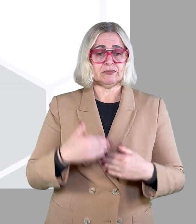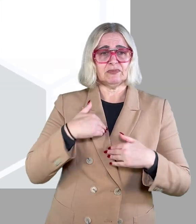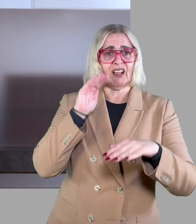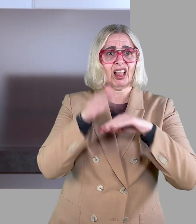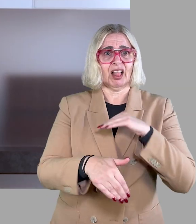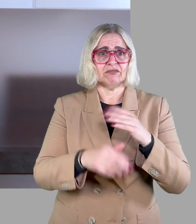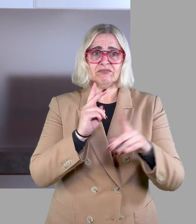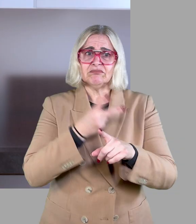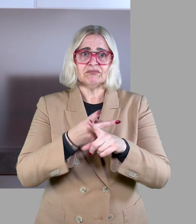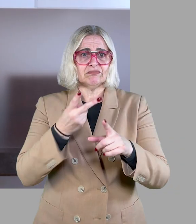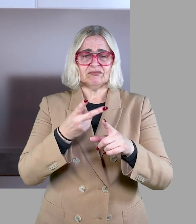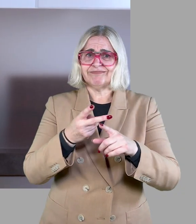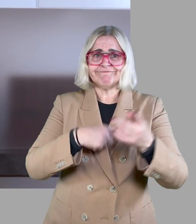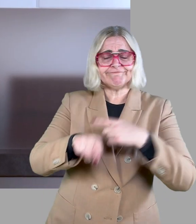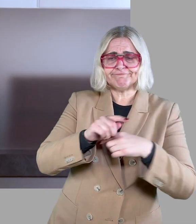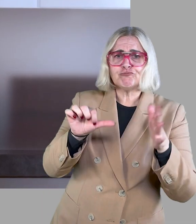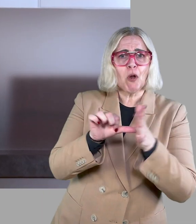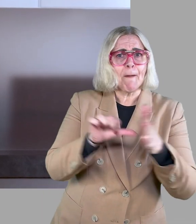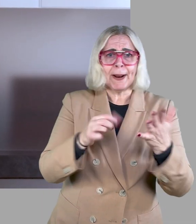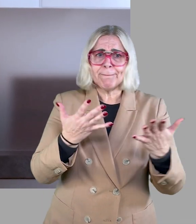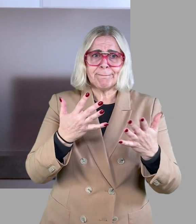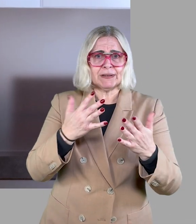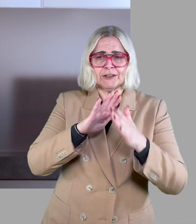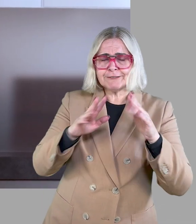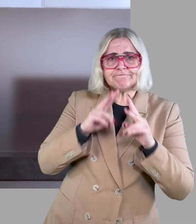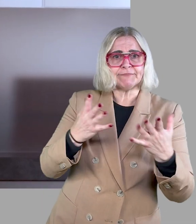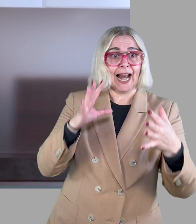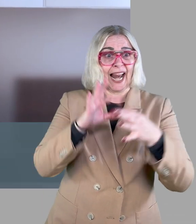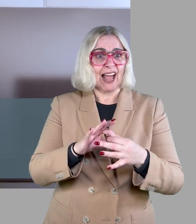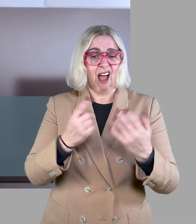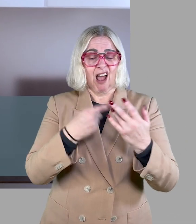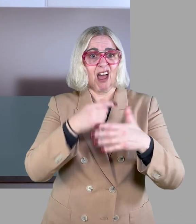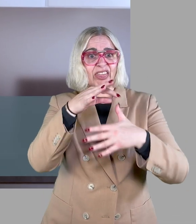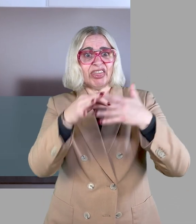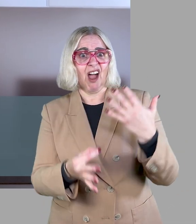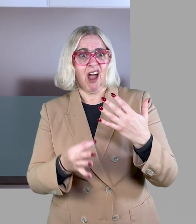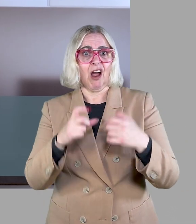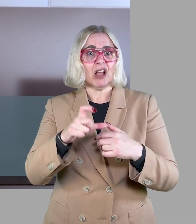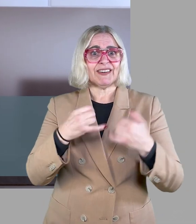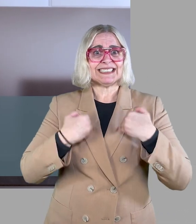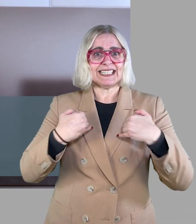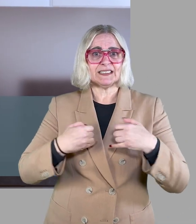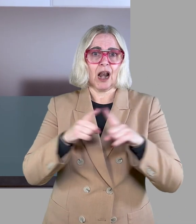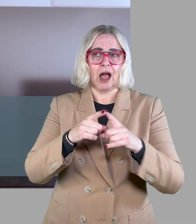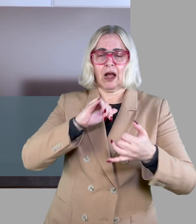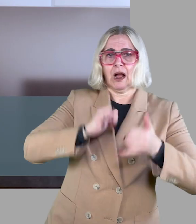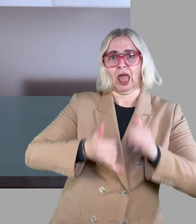Heart failure is a frequent but under-recognised complication of other forms of cardiovascular disease like atrial fibrillation, myocardial infarction, but